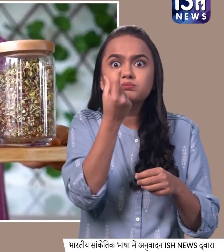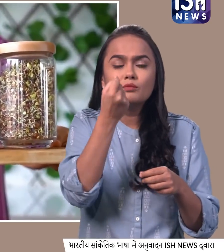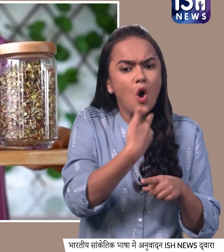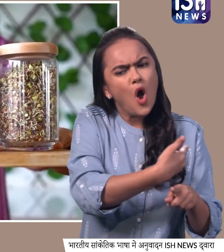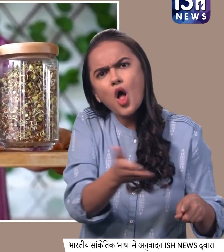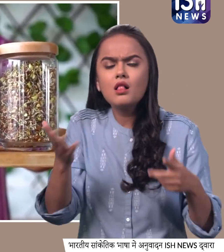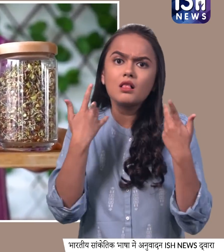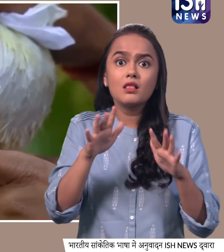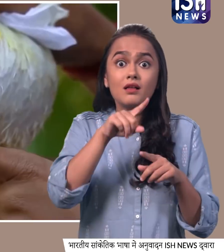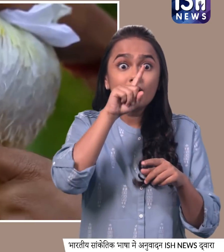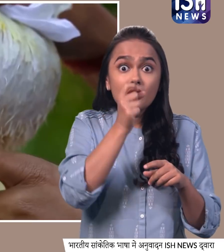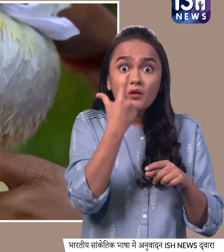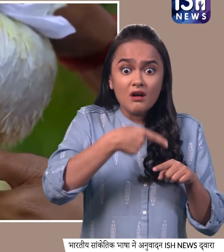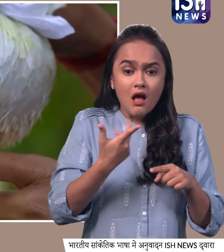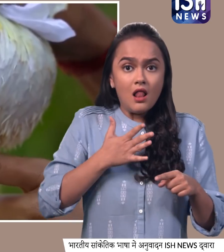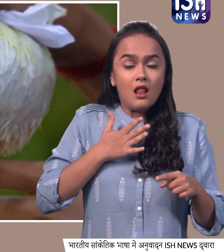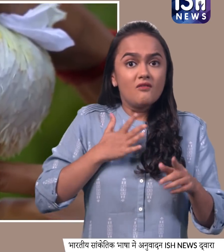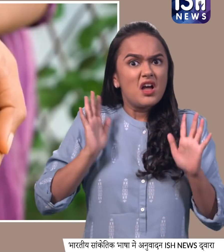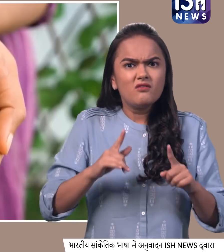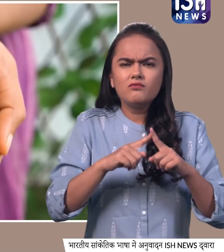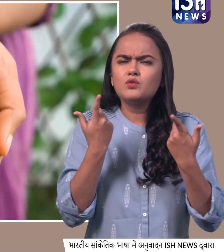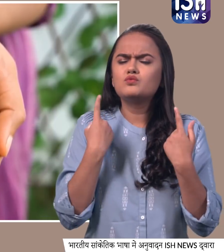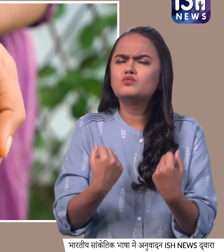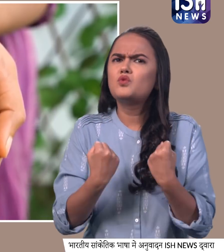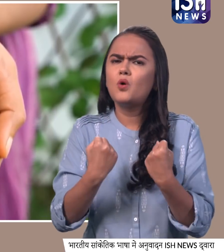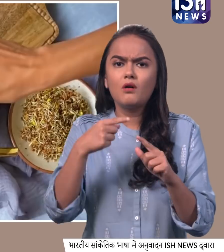Sprouts are full of life, filled a lot of life energy!